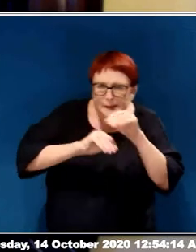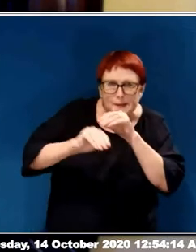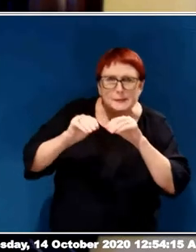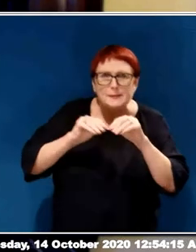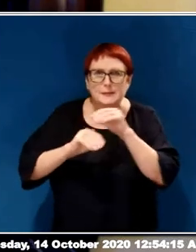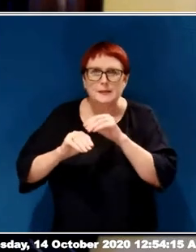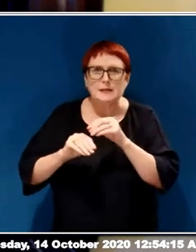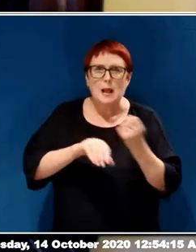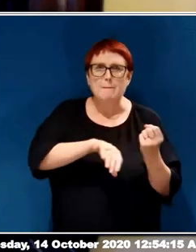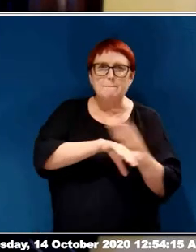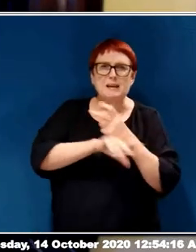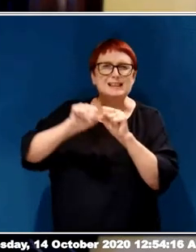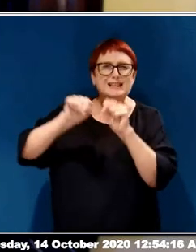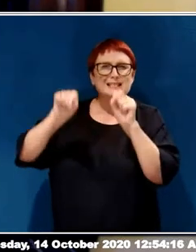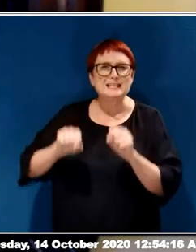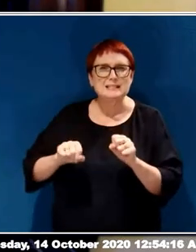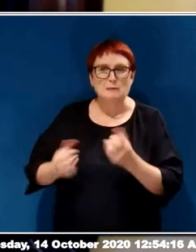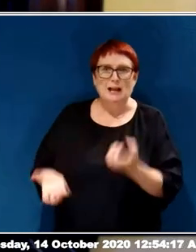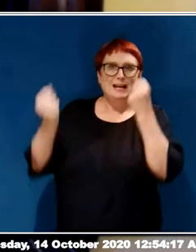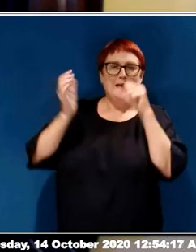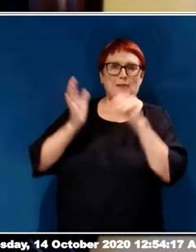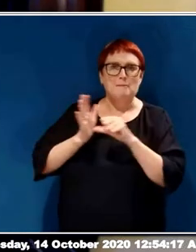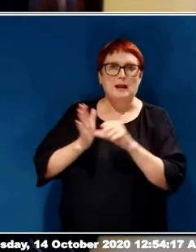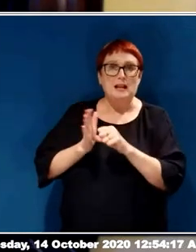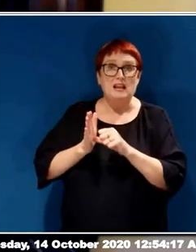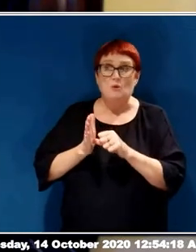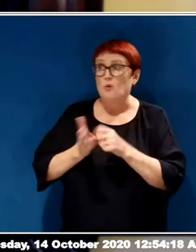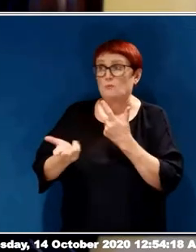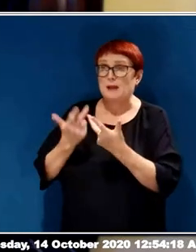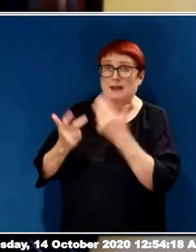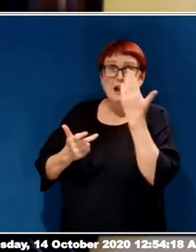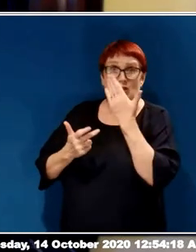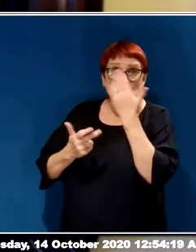Students can end up being denied adjustments on the basis of these lack